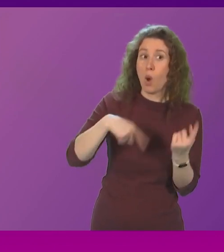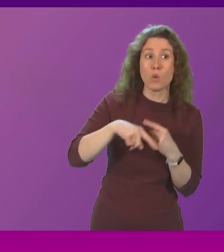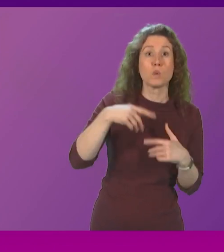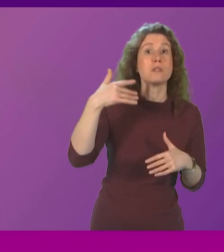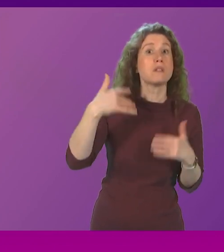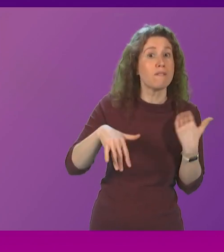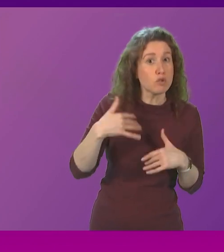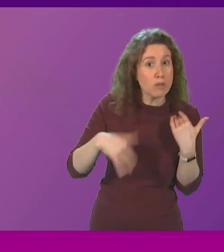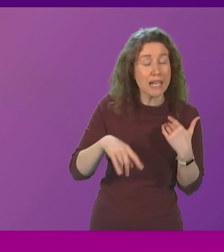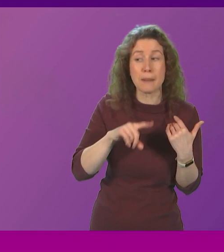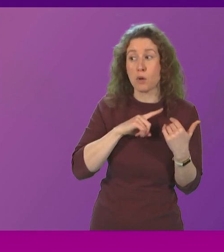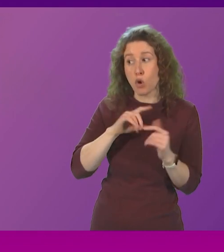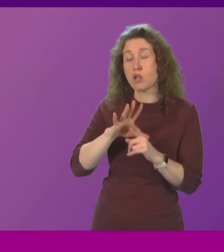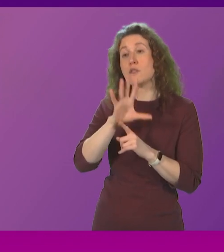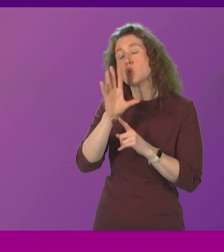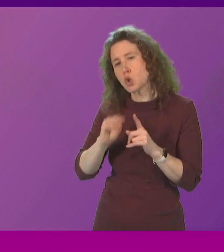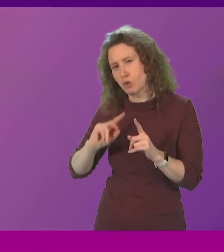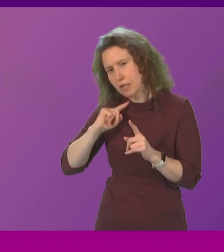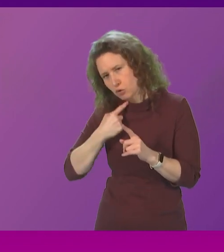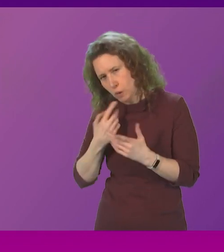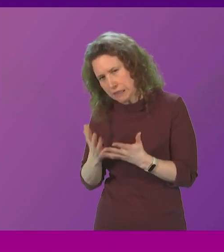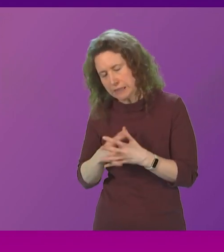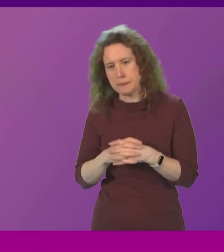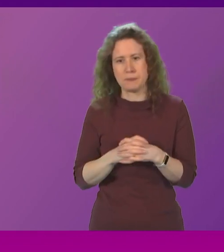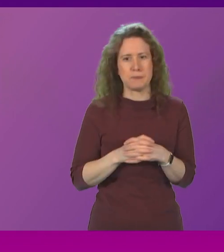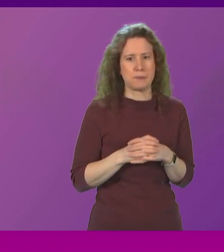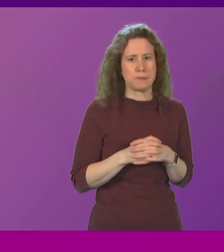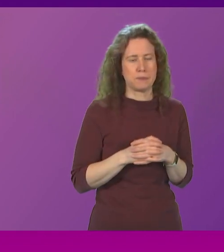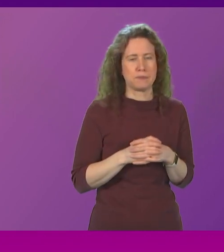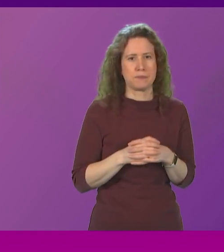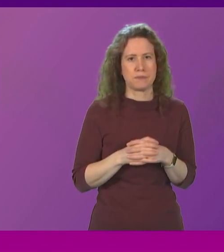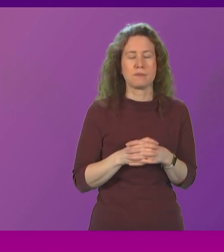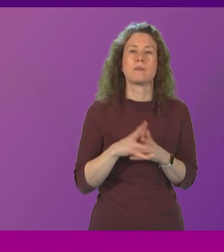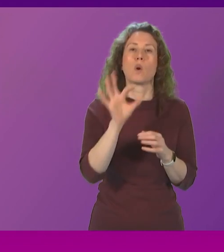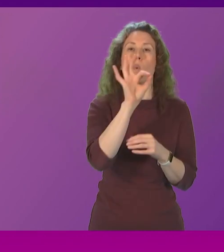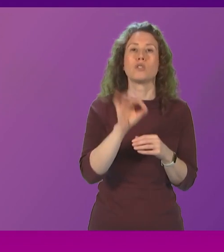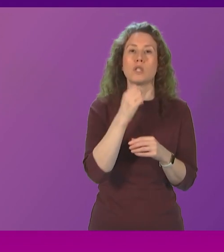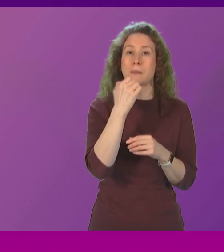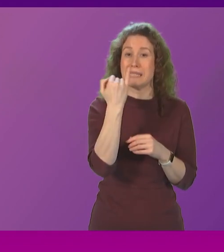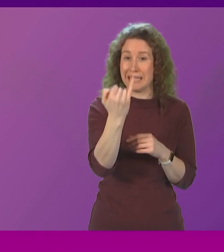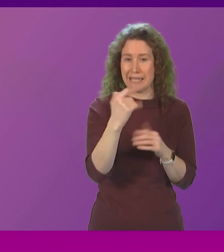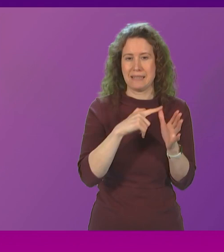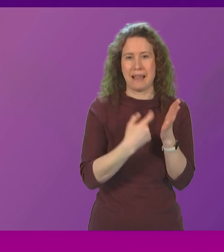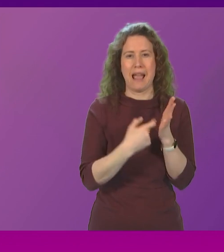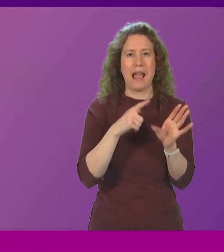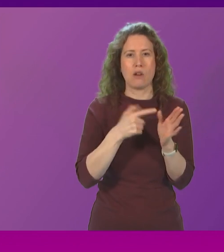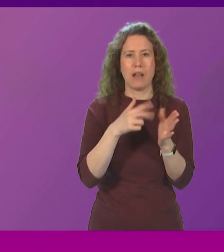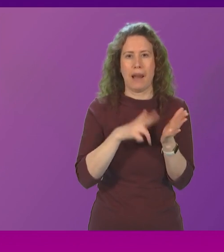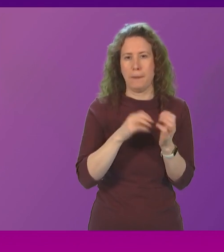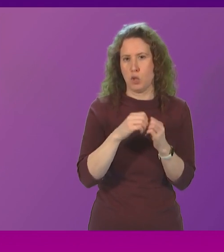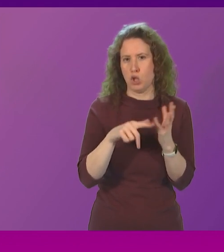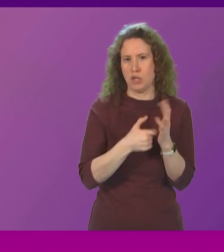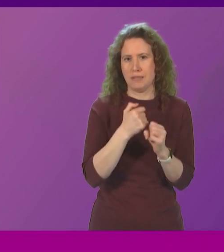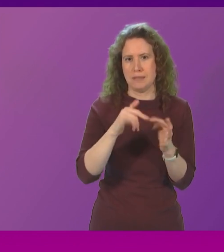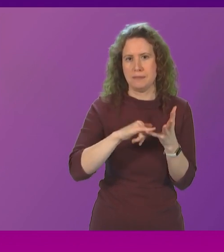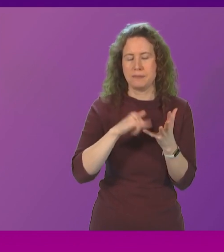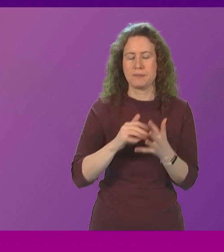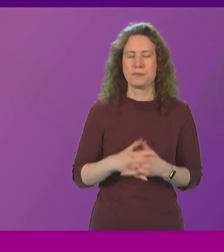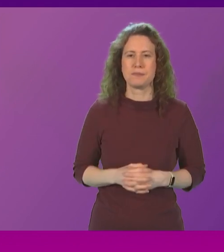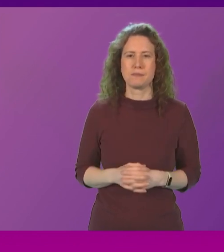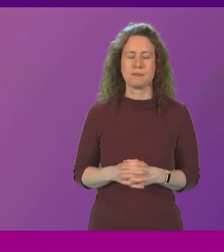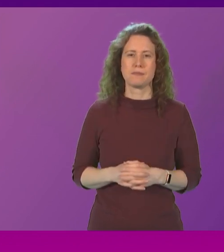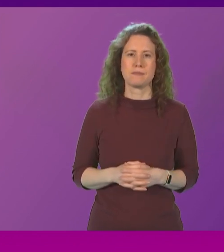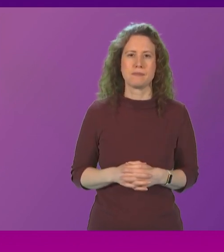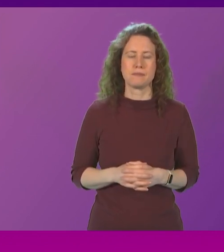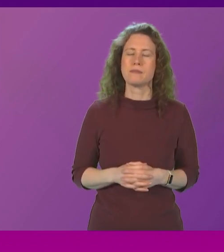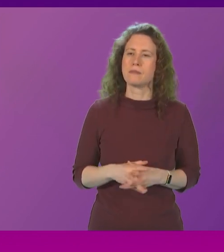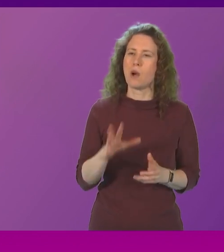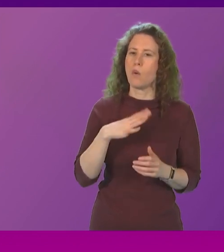as a result of Tory cruelty.